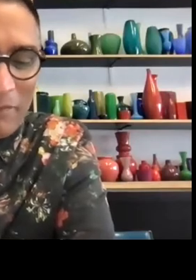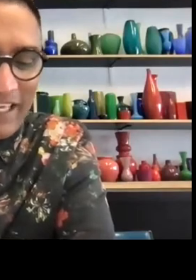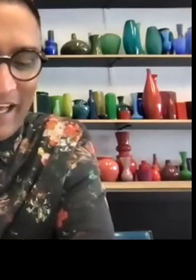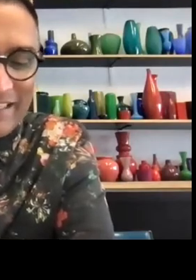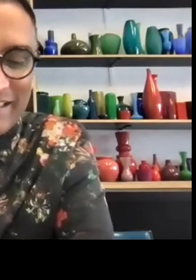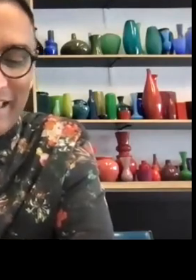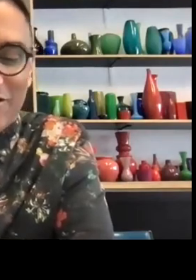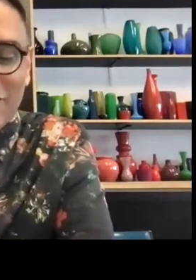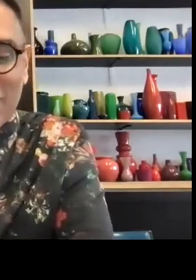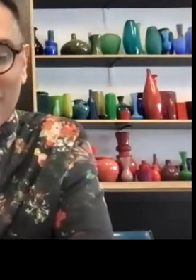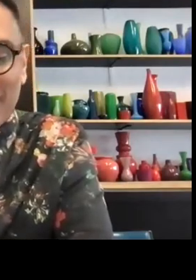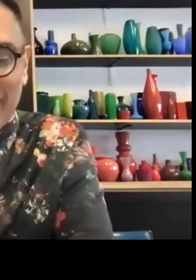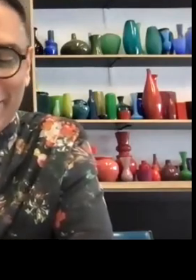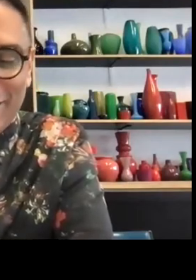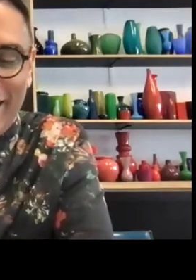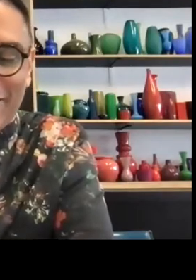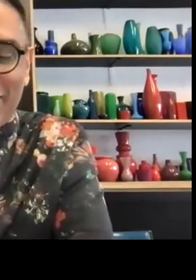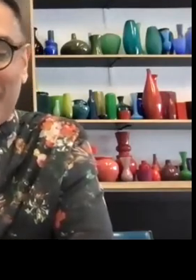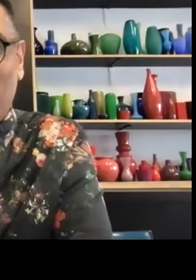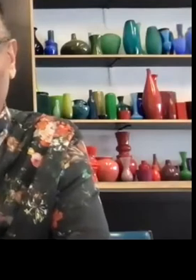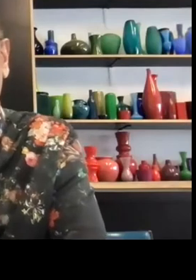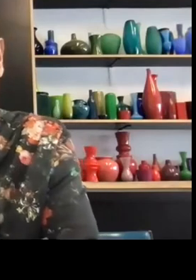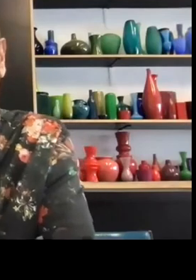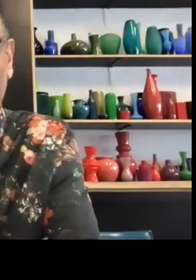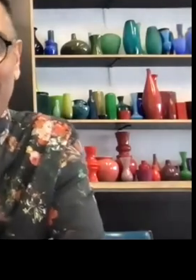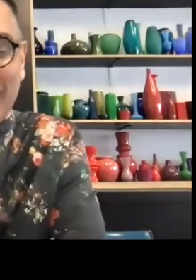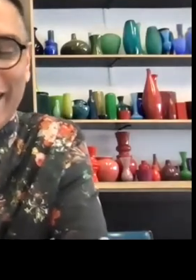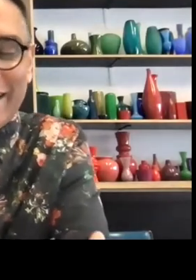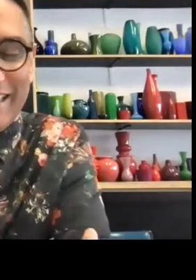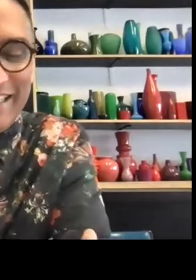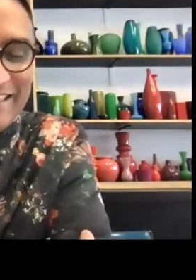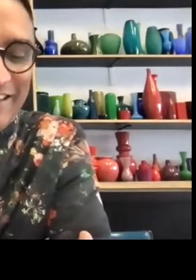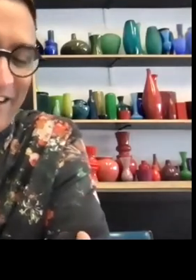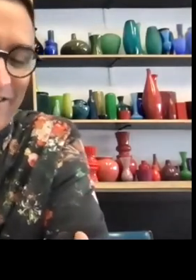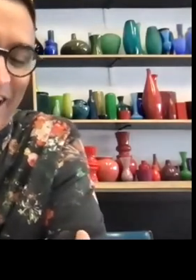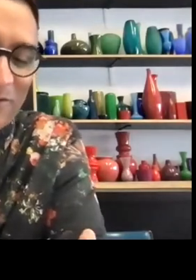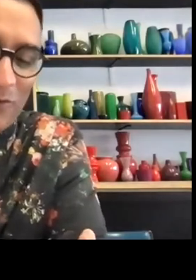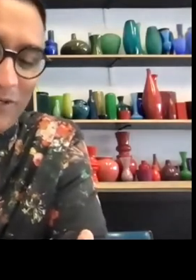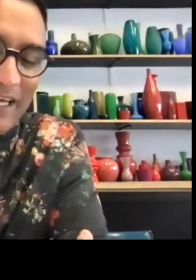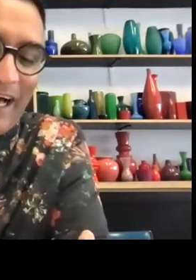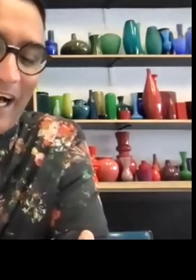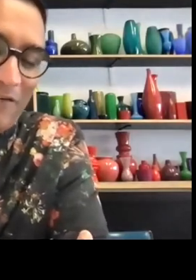art installations across and kilda and she's the winner of the 2018 incinerator art award art for